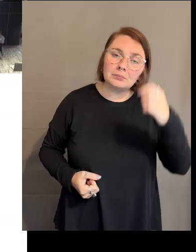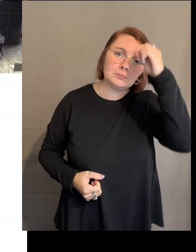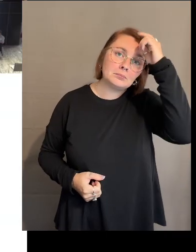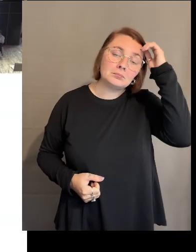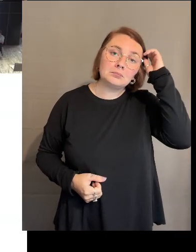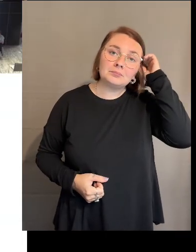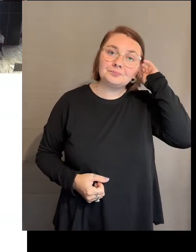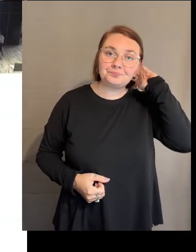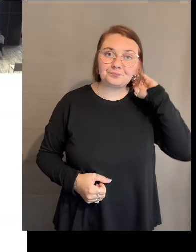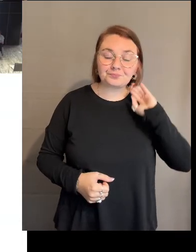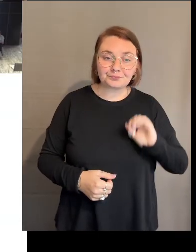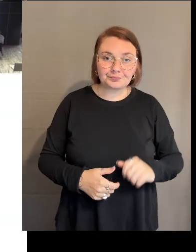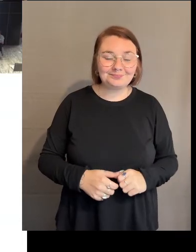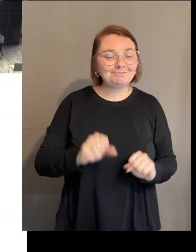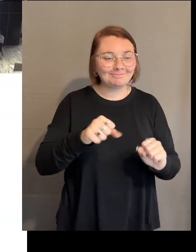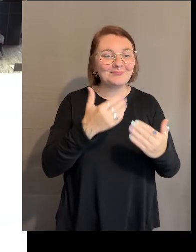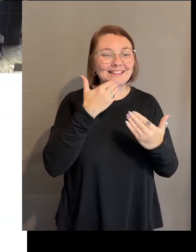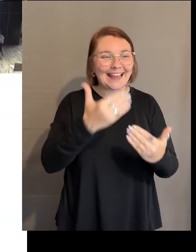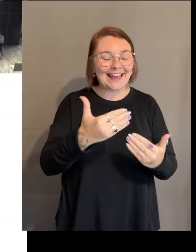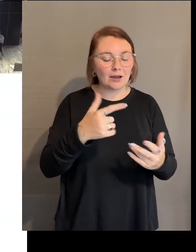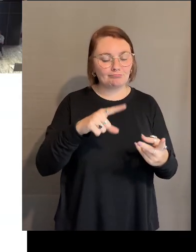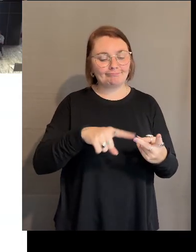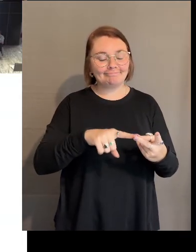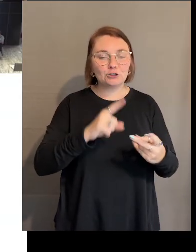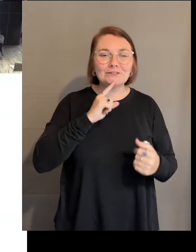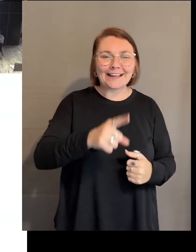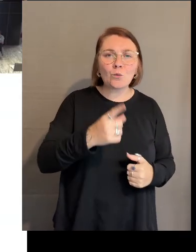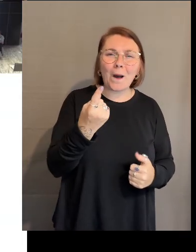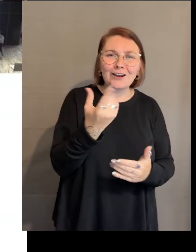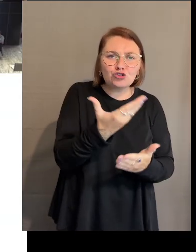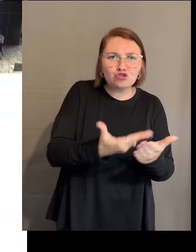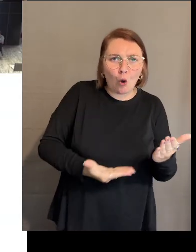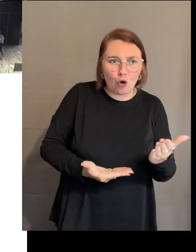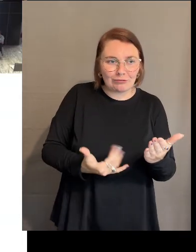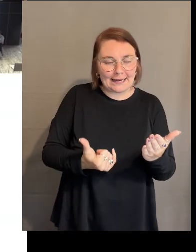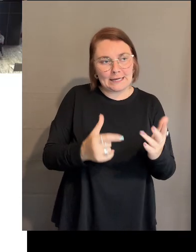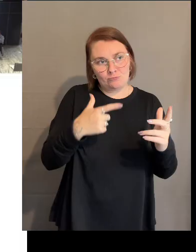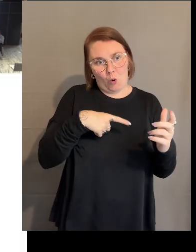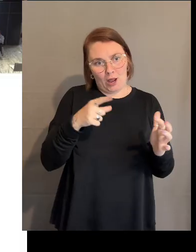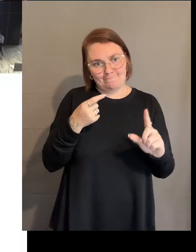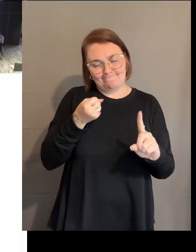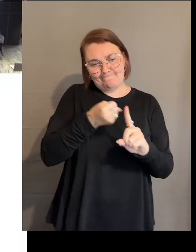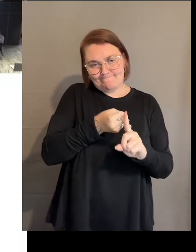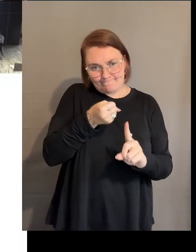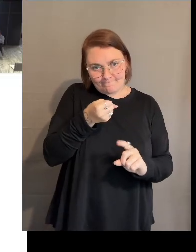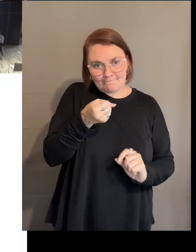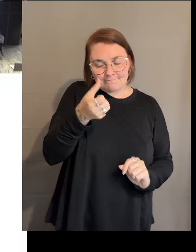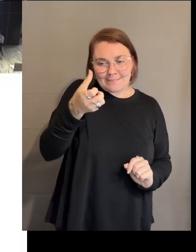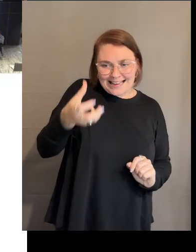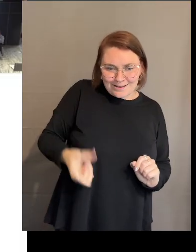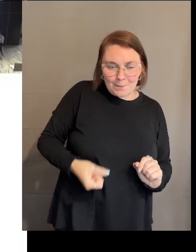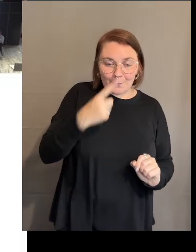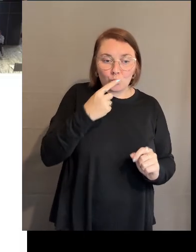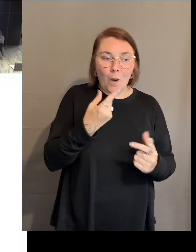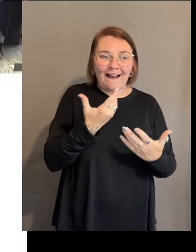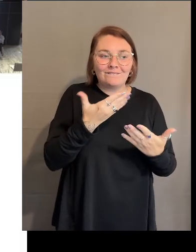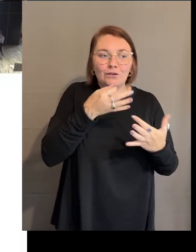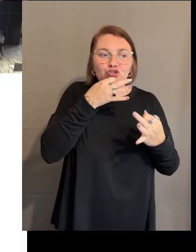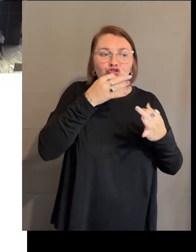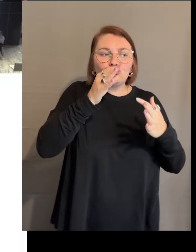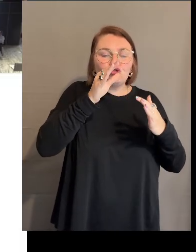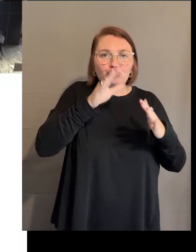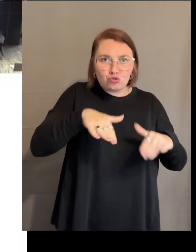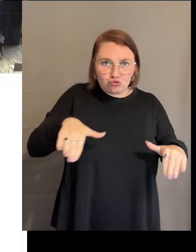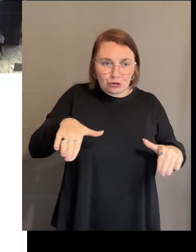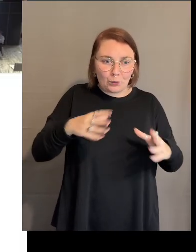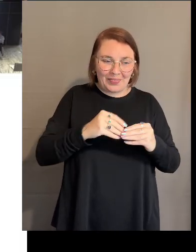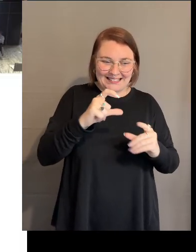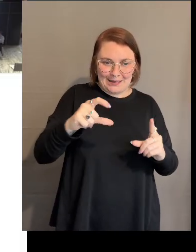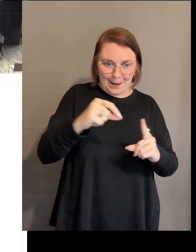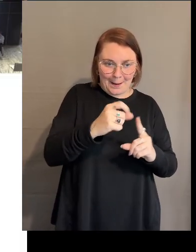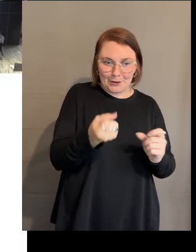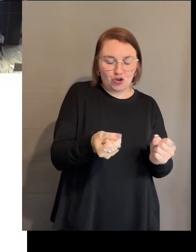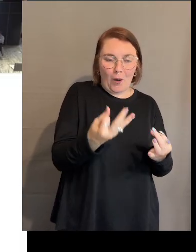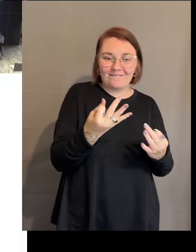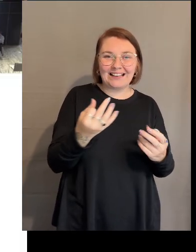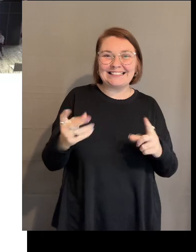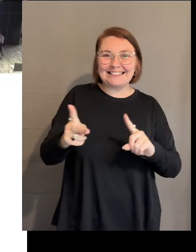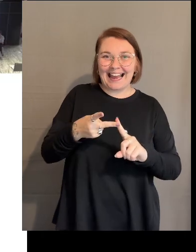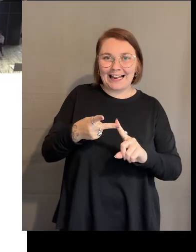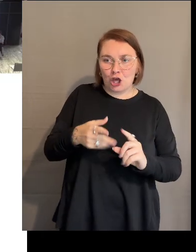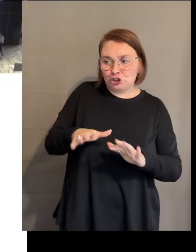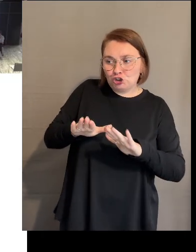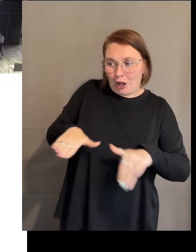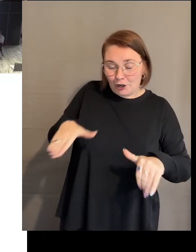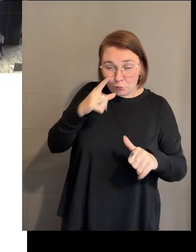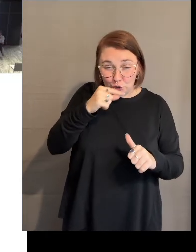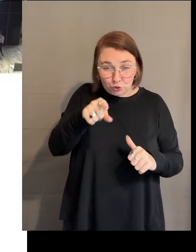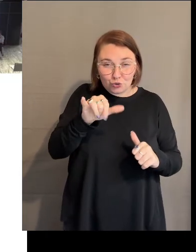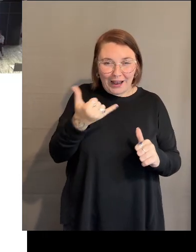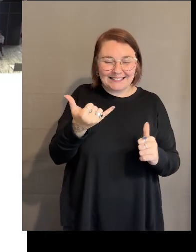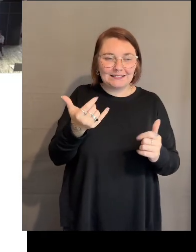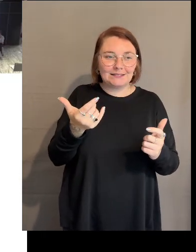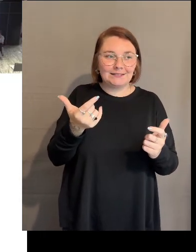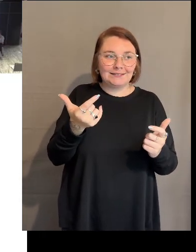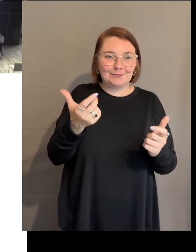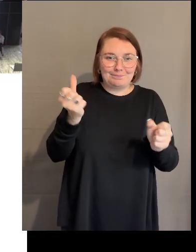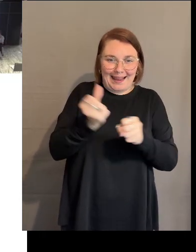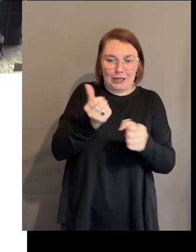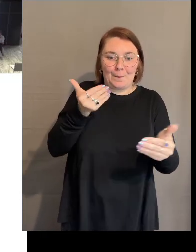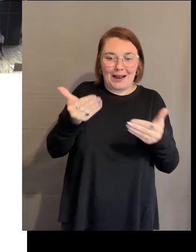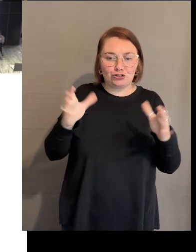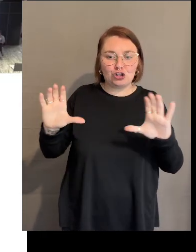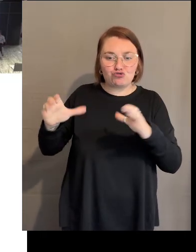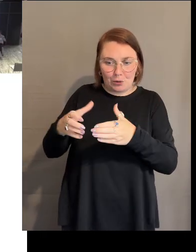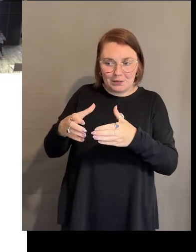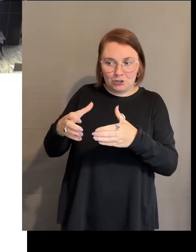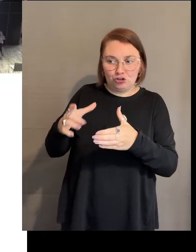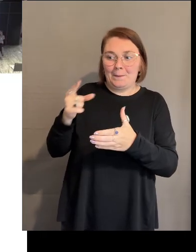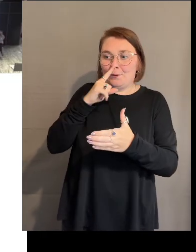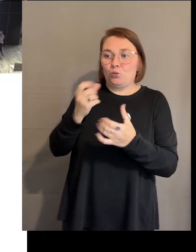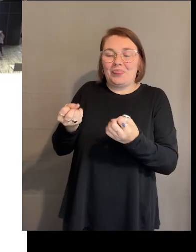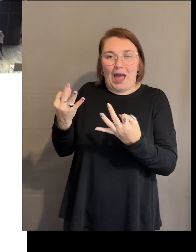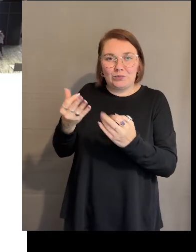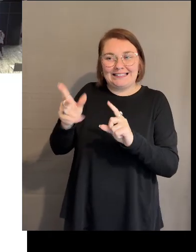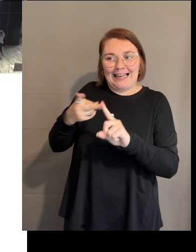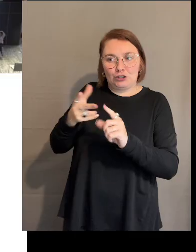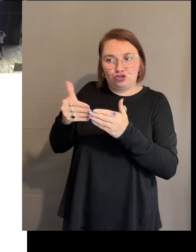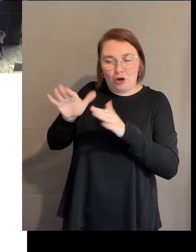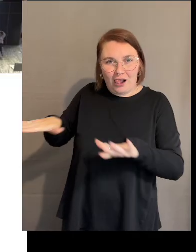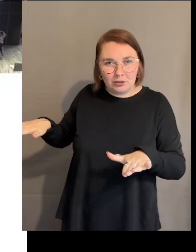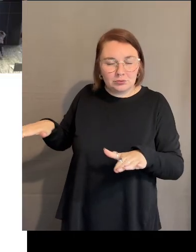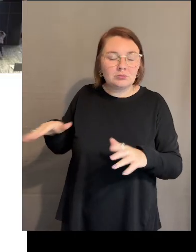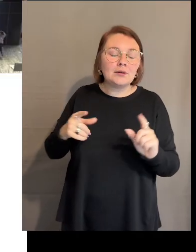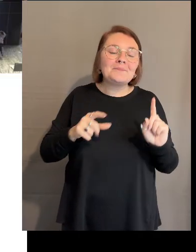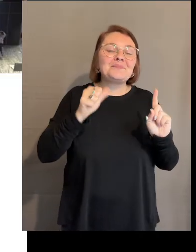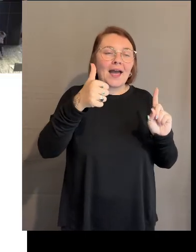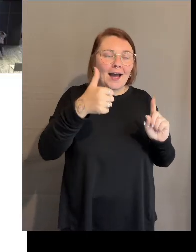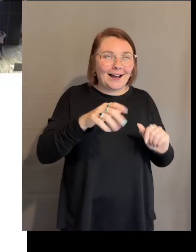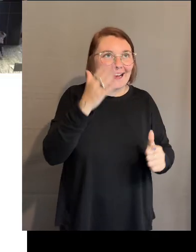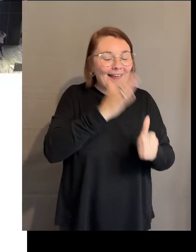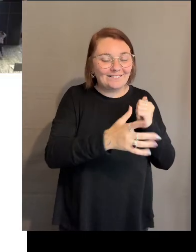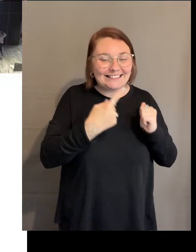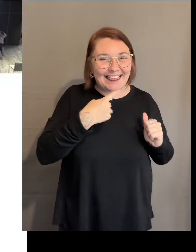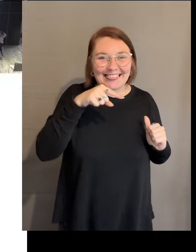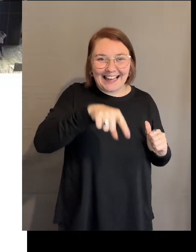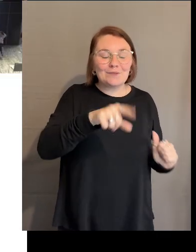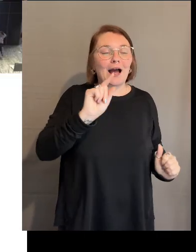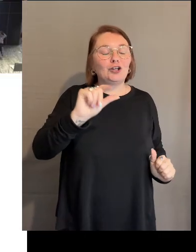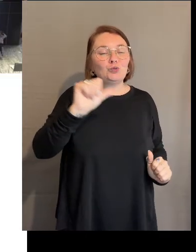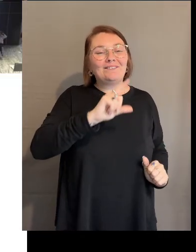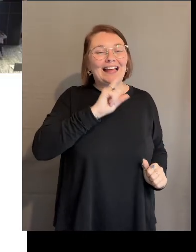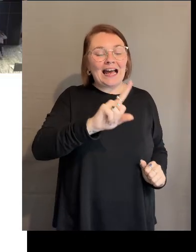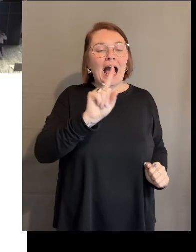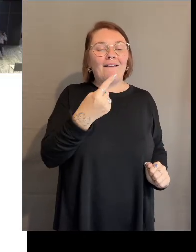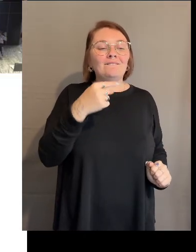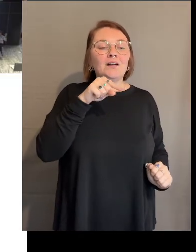saying that you think one of the stories might be that, people who have children, with cerebral palsy might not have a second child. But I was wondering, could you just then make your comparison group people who don't have a second child? So what we actually look at here, I never said that, is that we're looking at, mothers